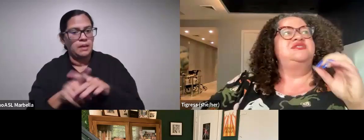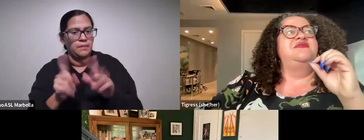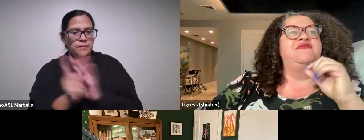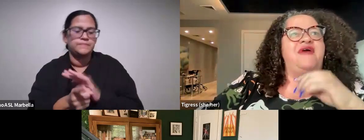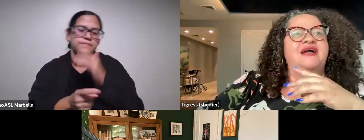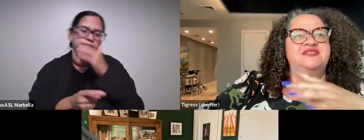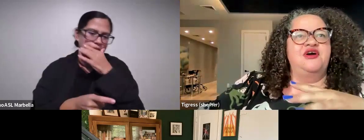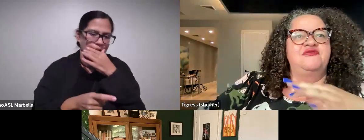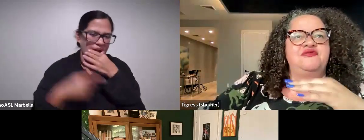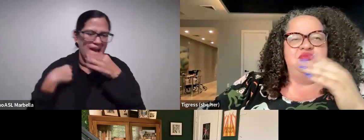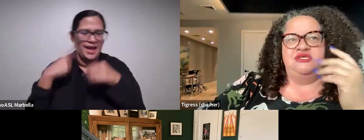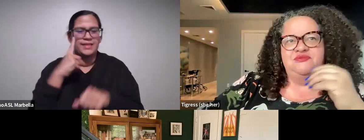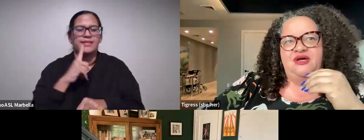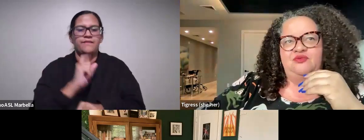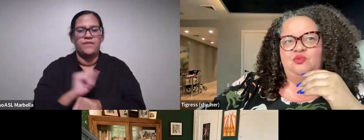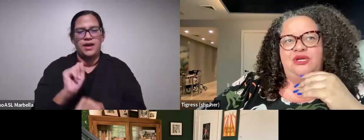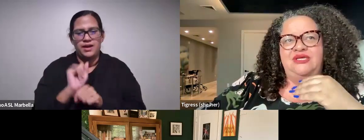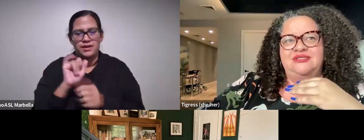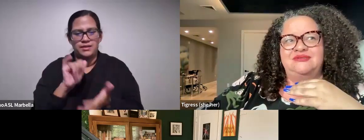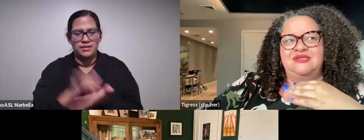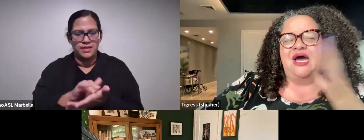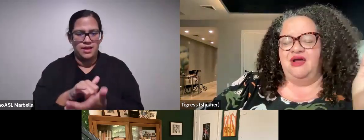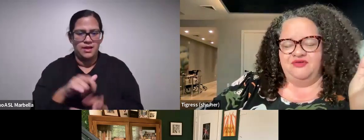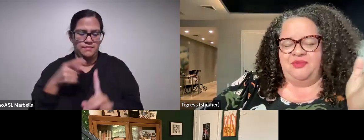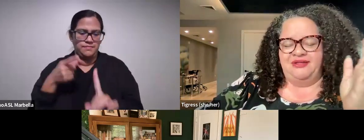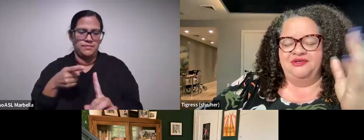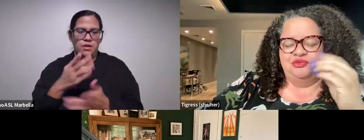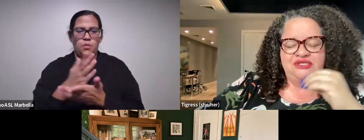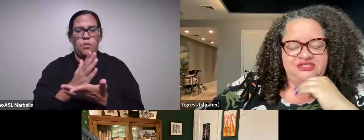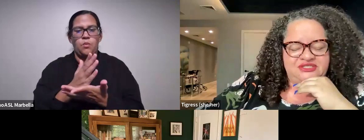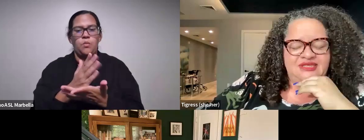just the fact of the piece around what is not covered by legal protections I